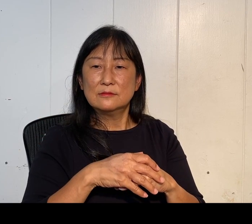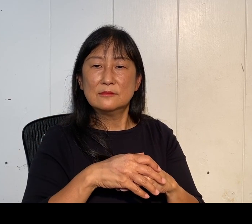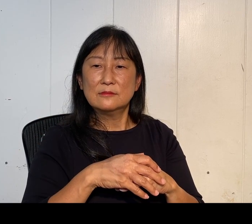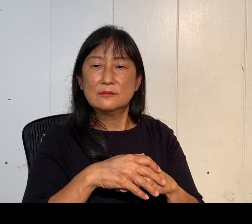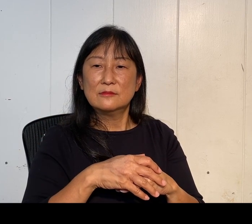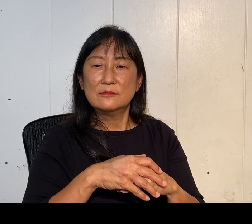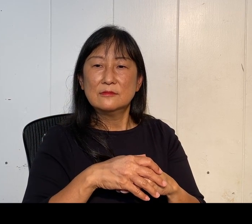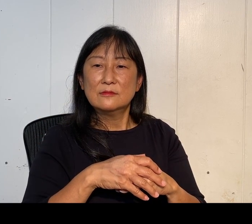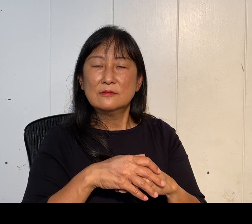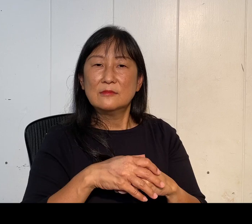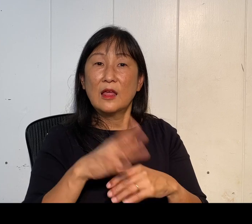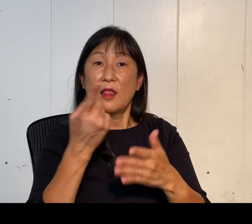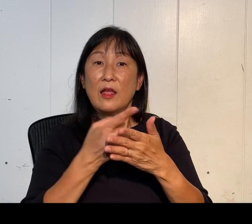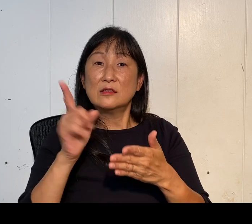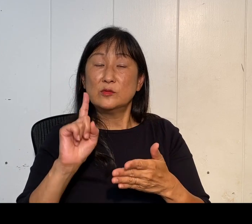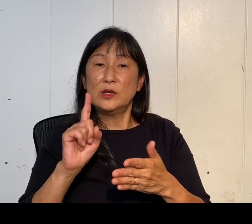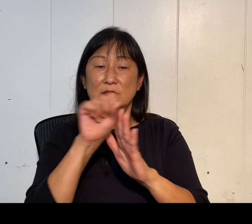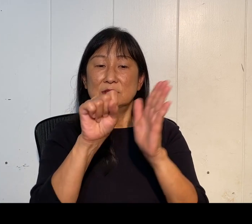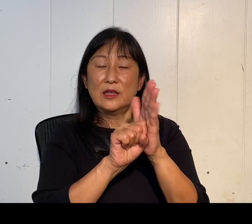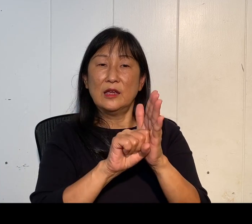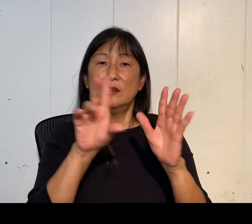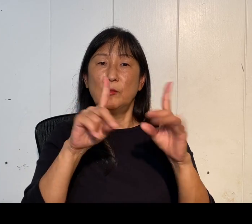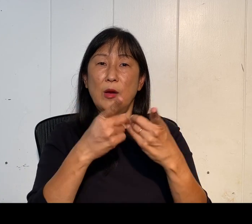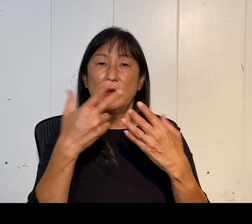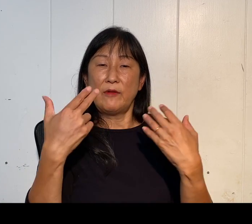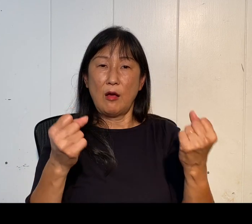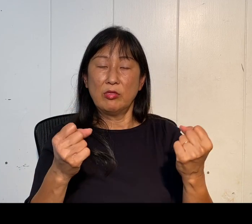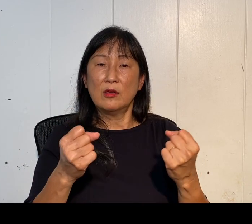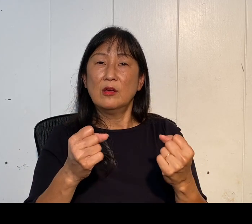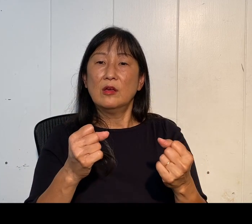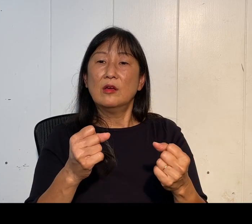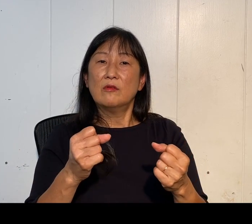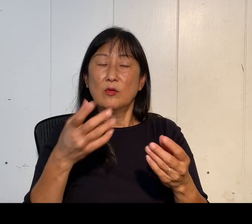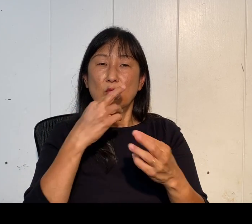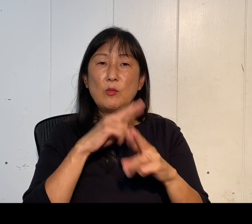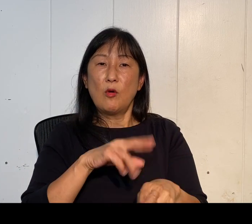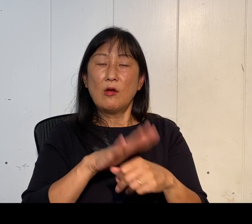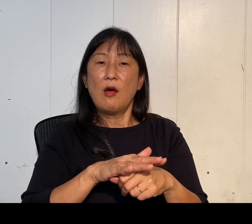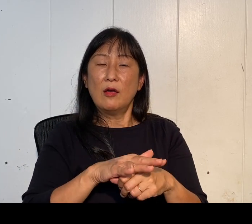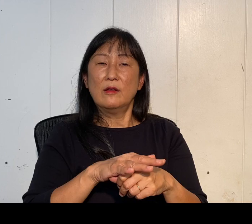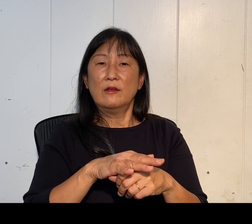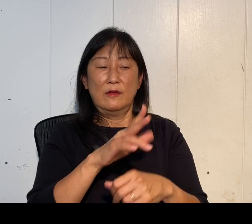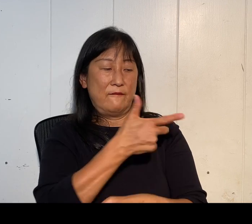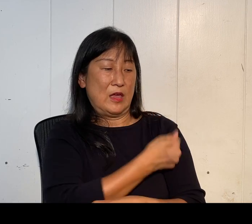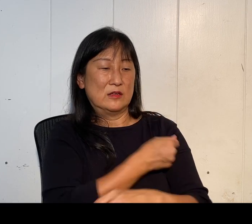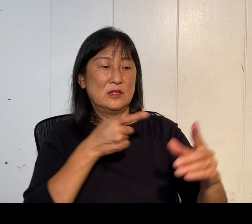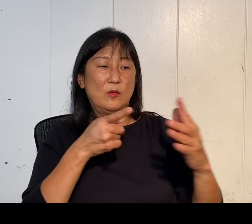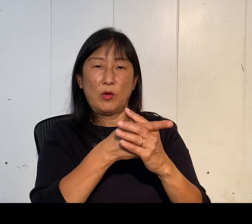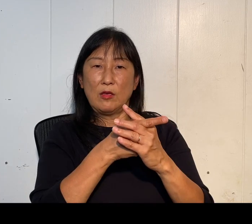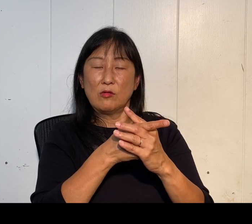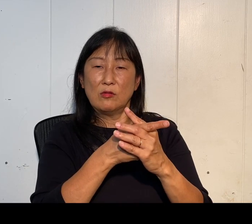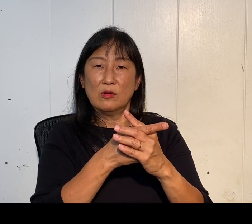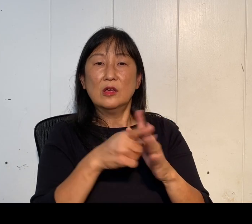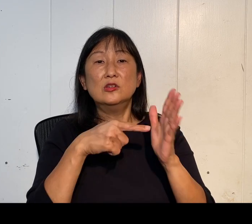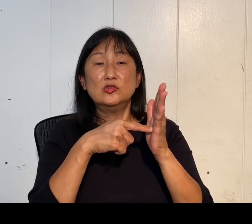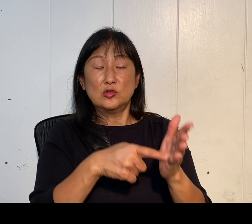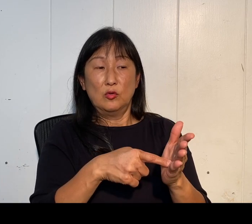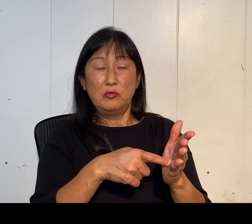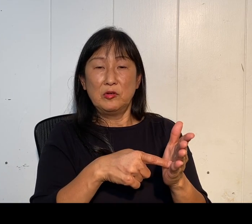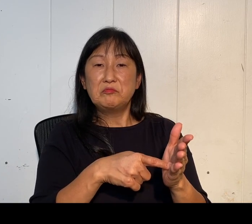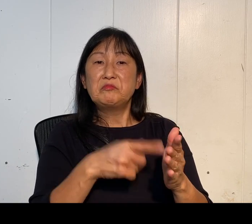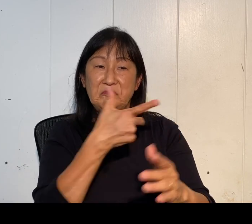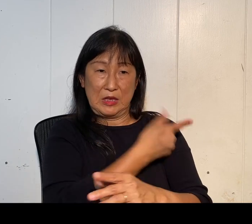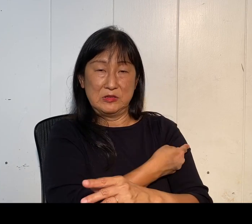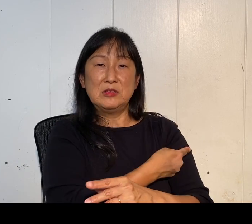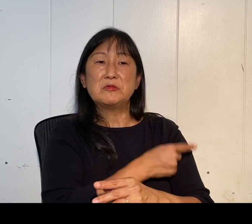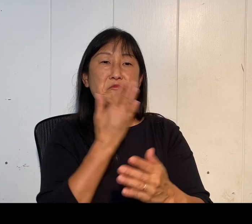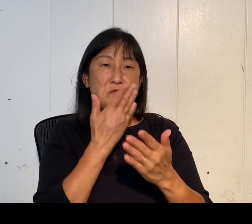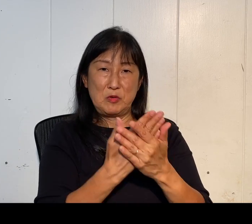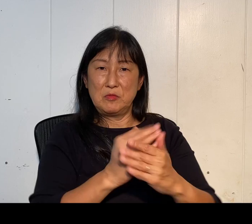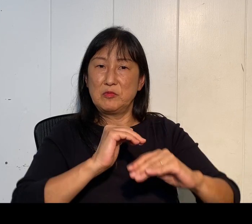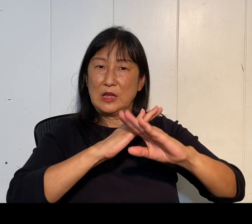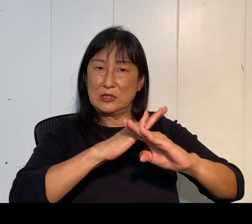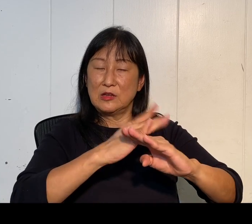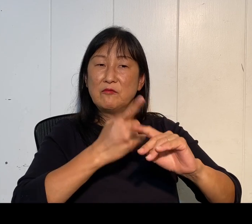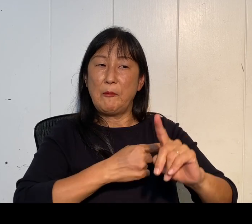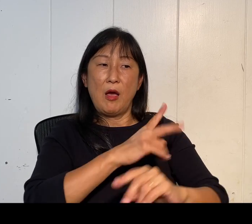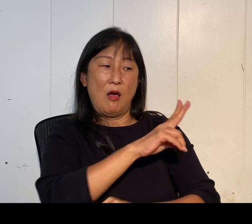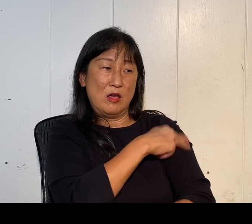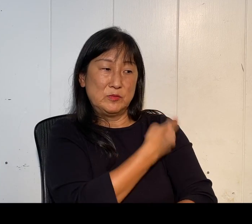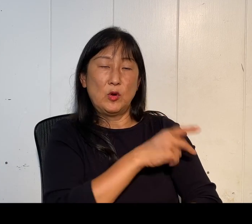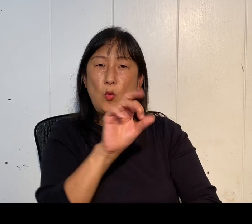Last week, the State Department of Health released a report on vaccine breakthrough cases. The data showed that COVID-19 vaccines provide excellent protection against hospitalization and